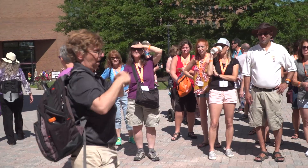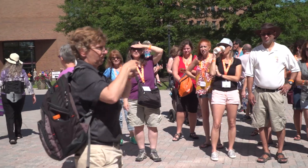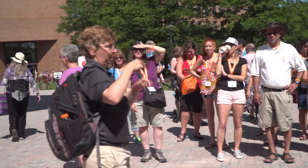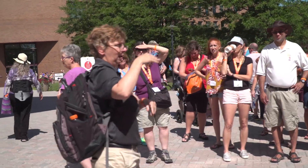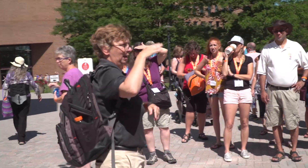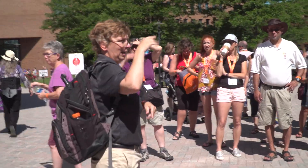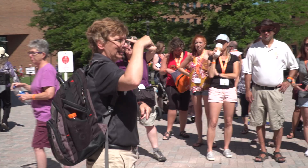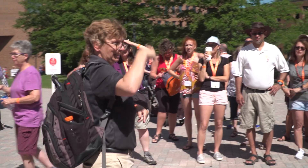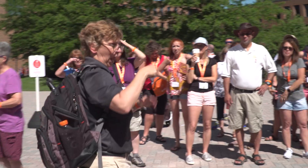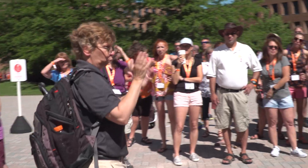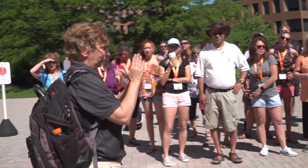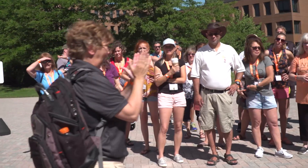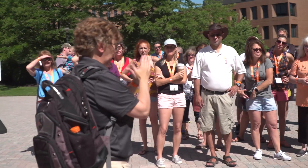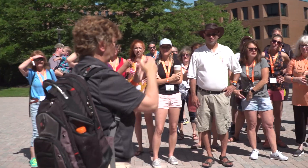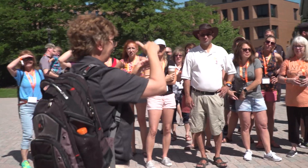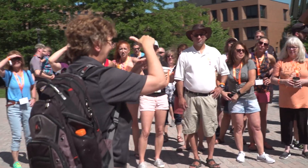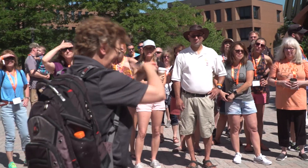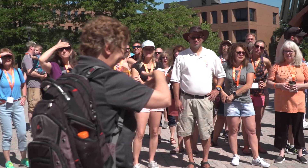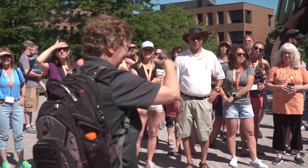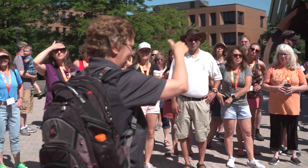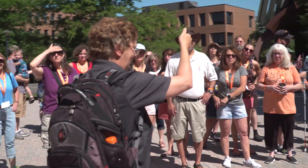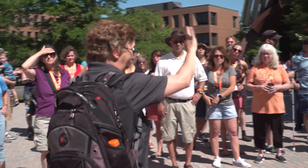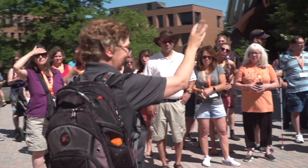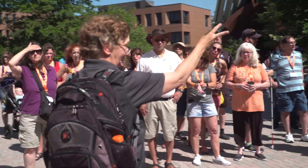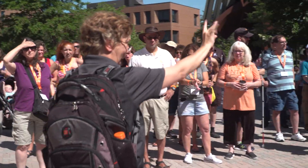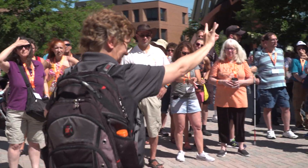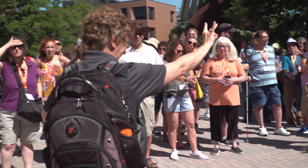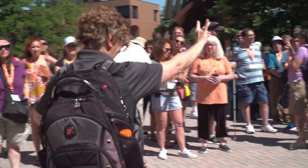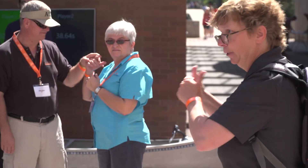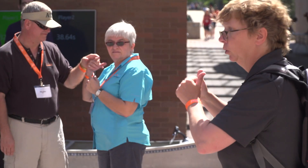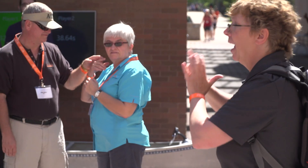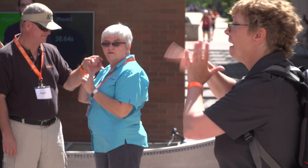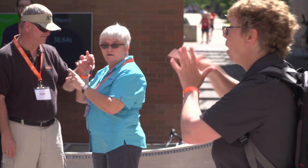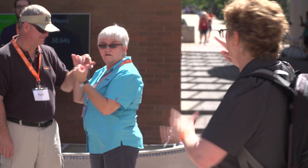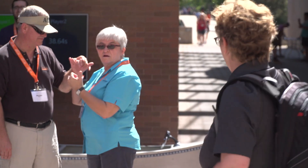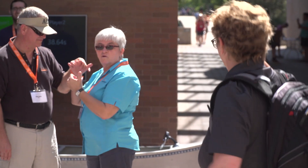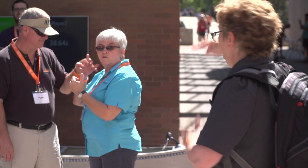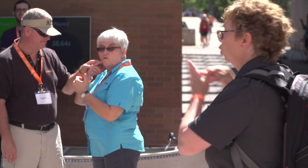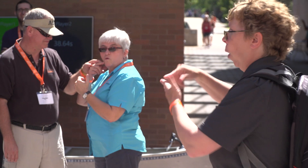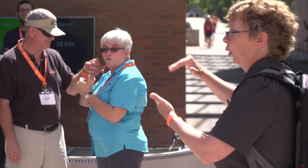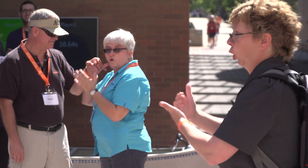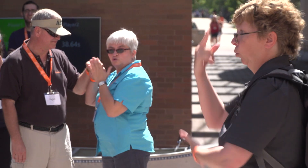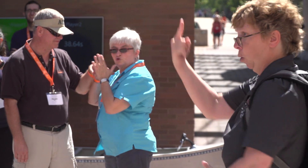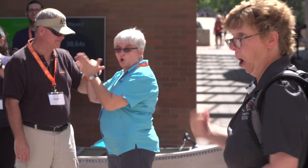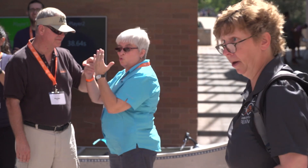This campus was moved here from downtown in 1968. Later we're going to go over there and I'll show you the new one.